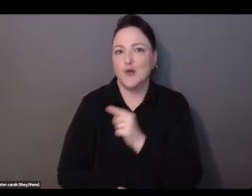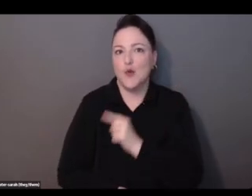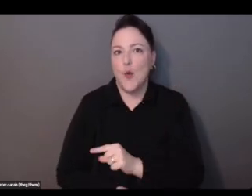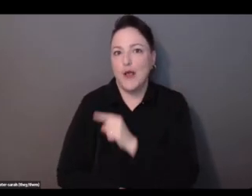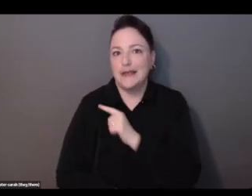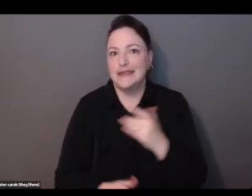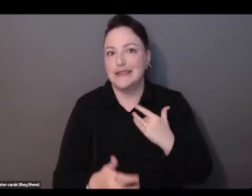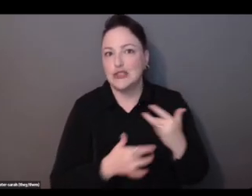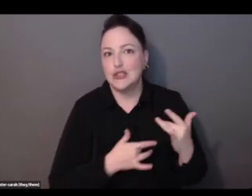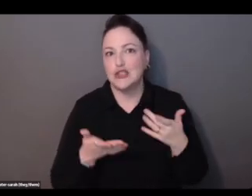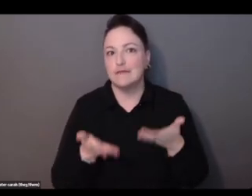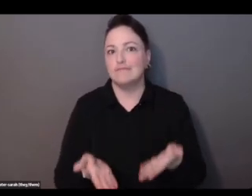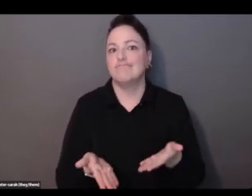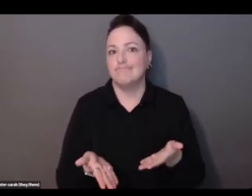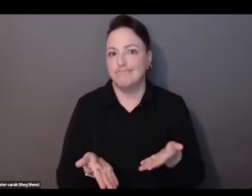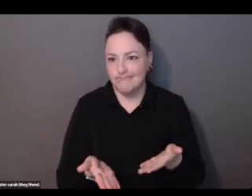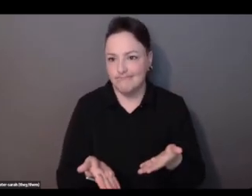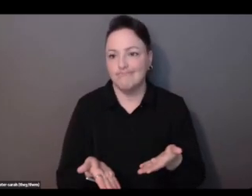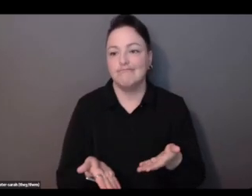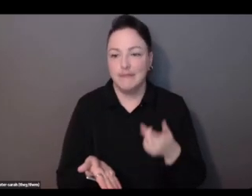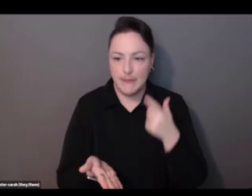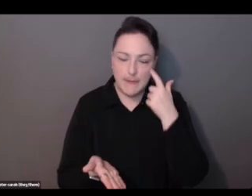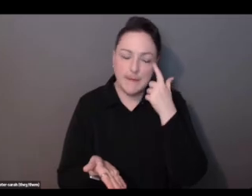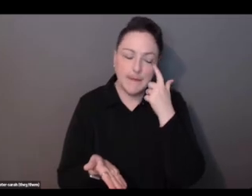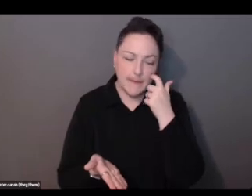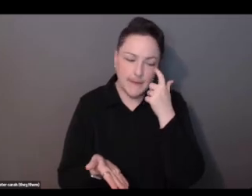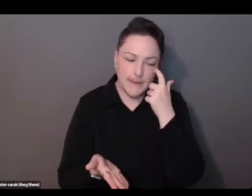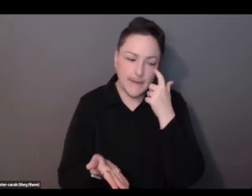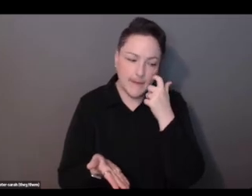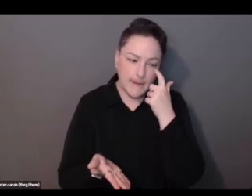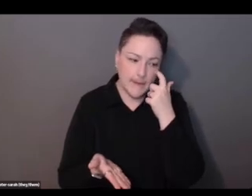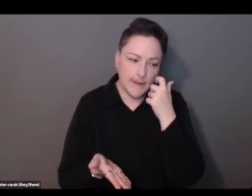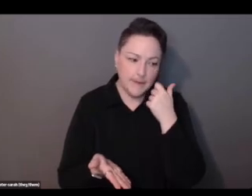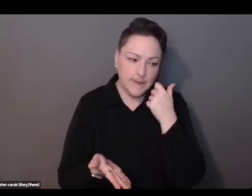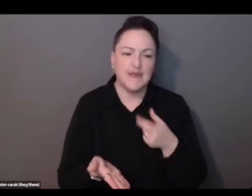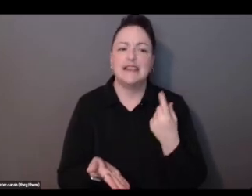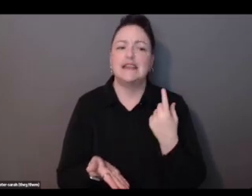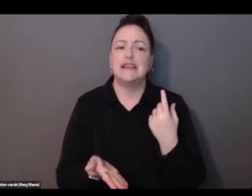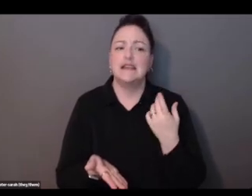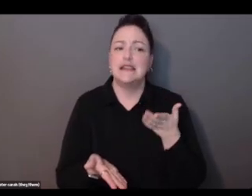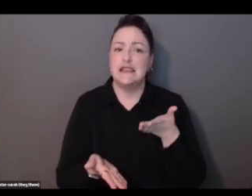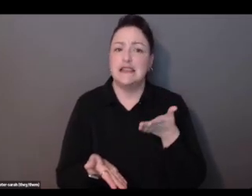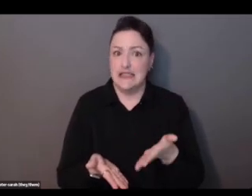This is one of, I think 16 states that we have to exclude